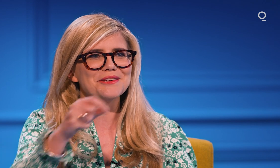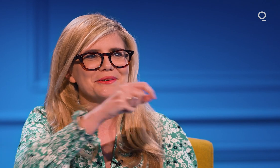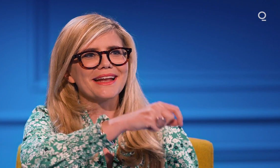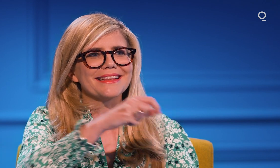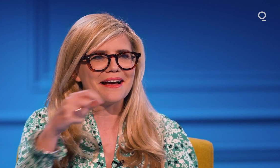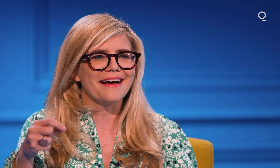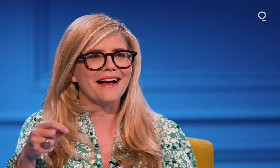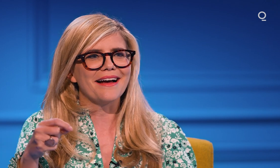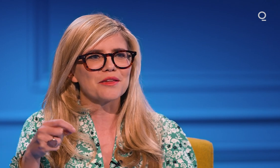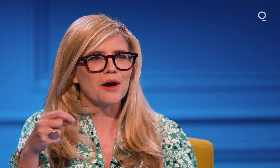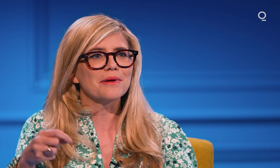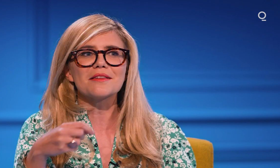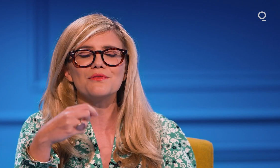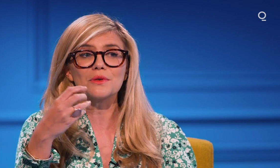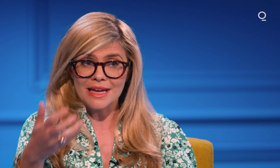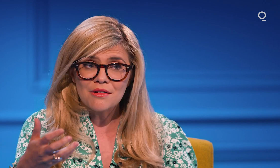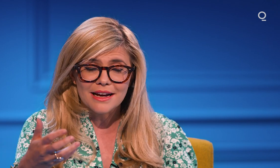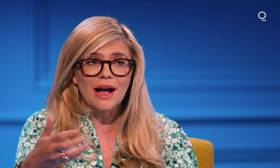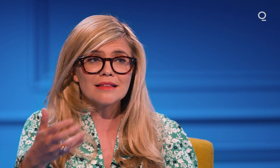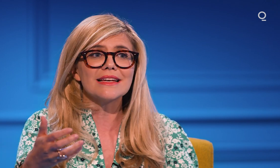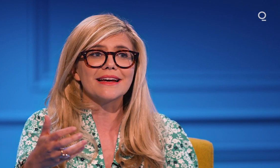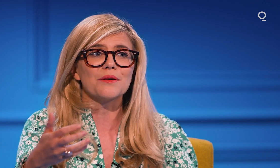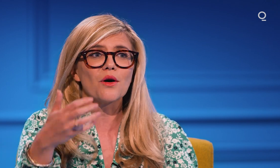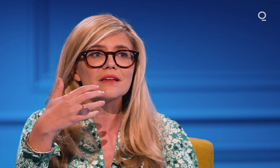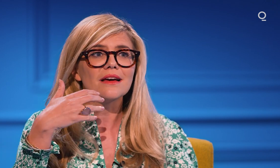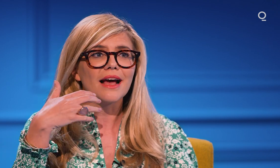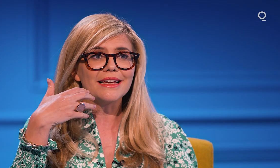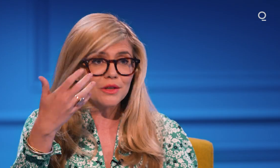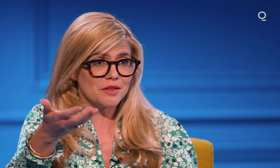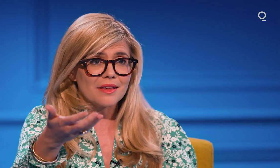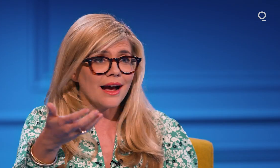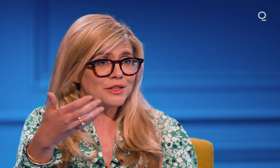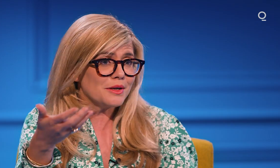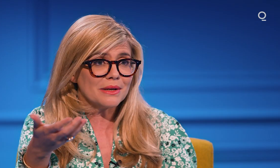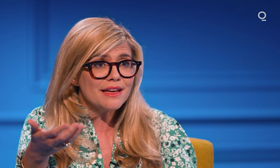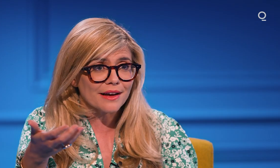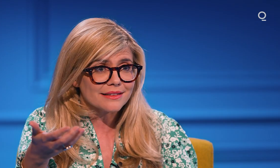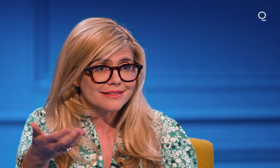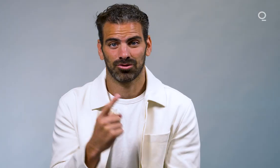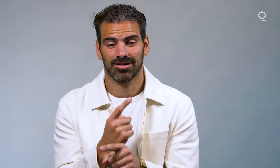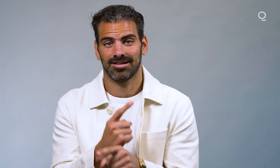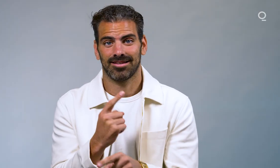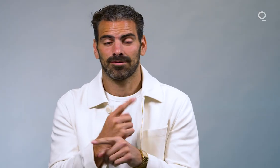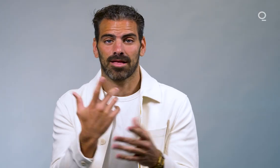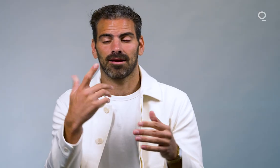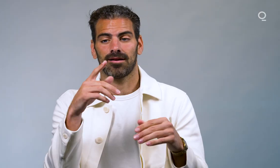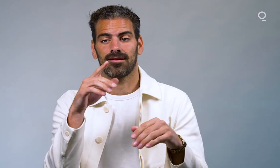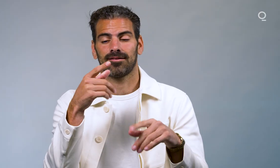and you getting that as well, because if you could hear it and see it, it was, as you said, you didn't believe it. No, absolutely.